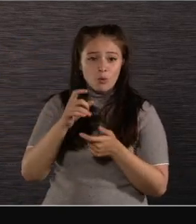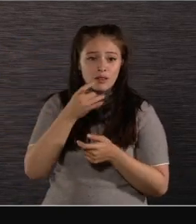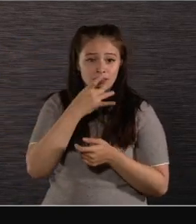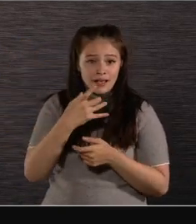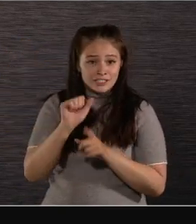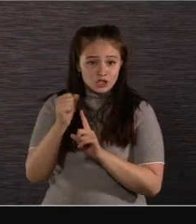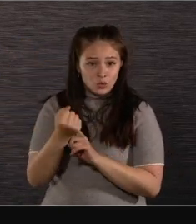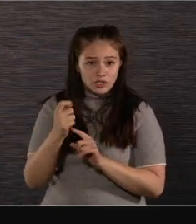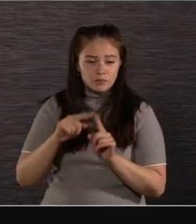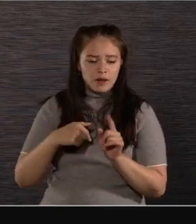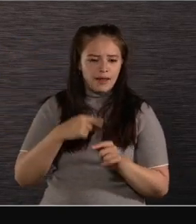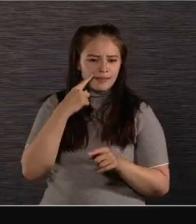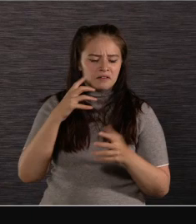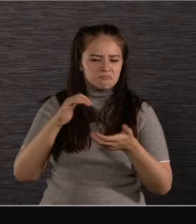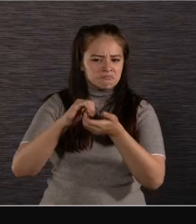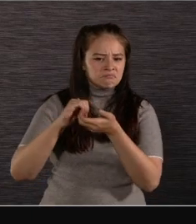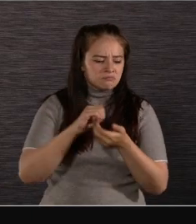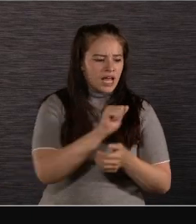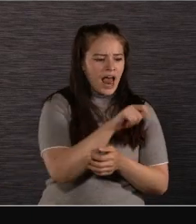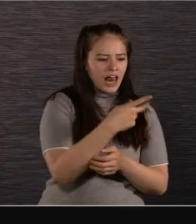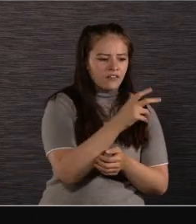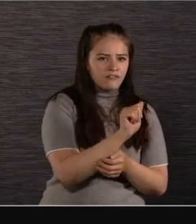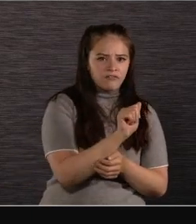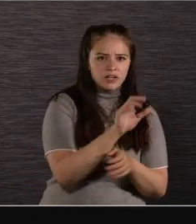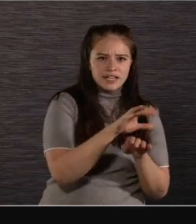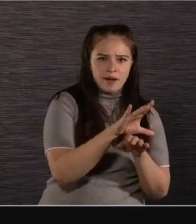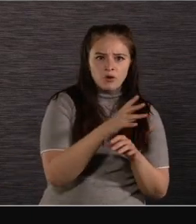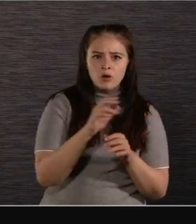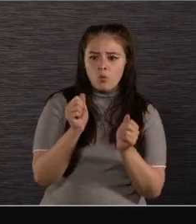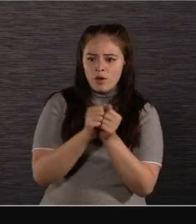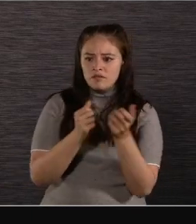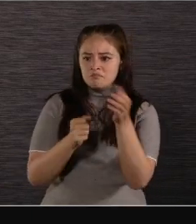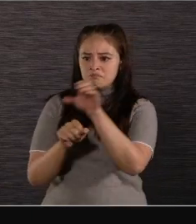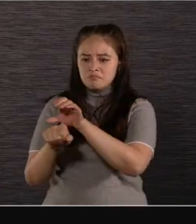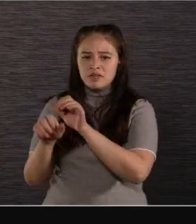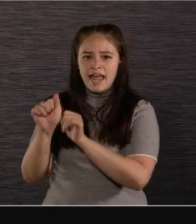of the Alpha camera and Airpeak is phenomenal.